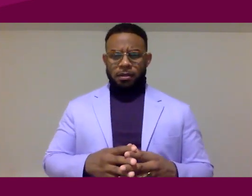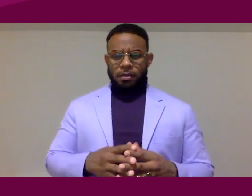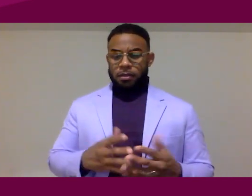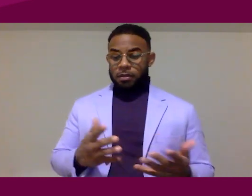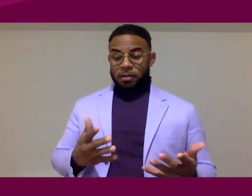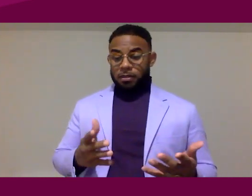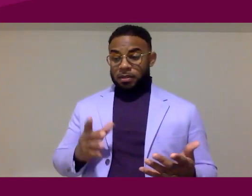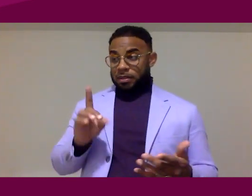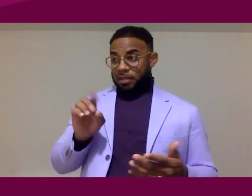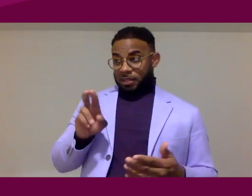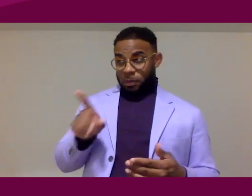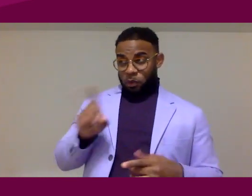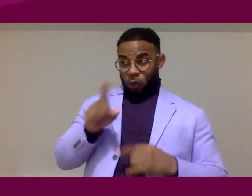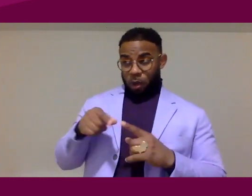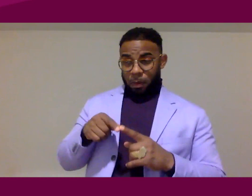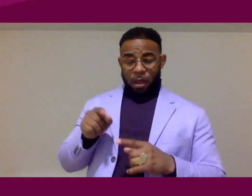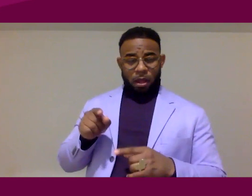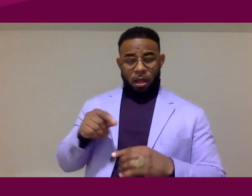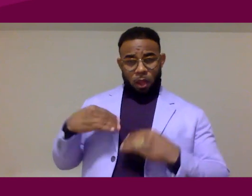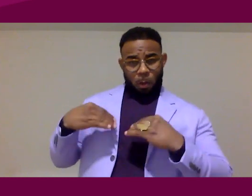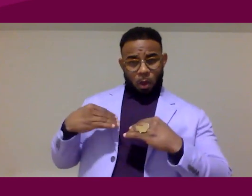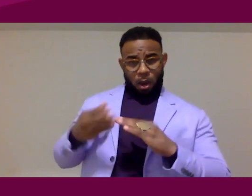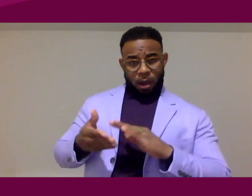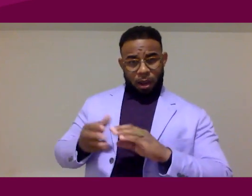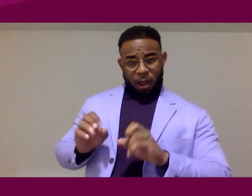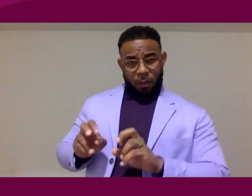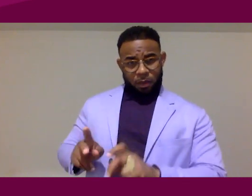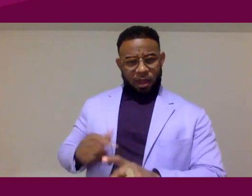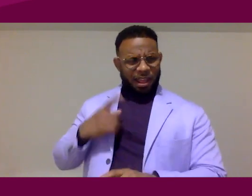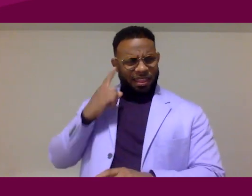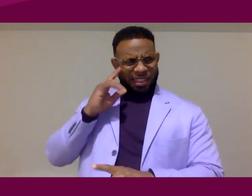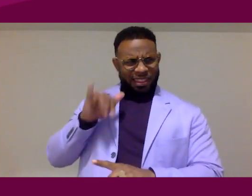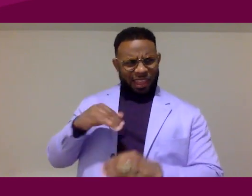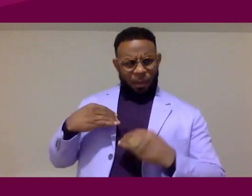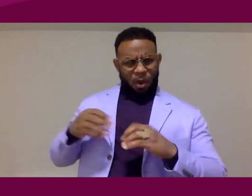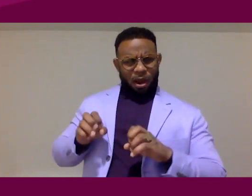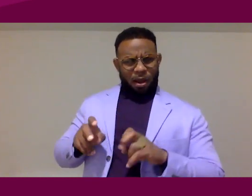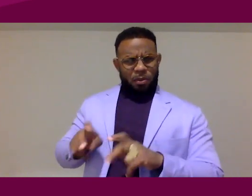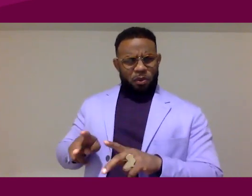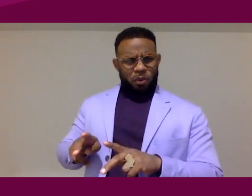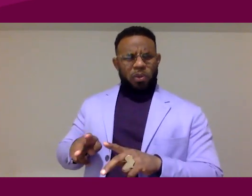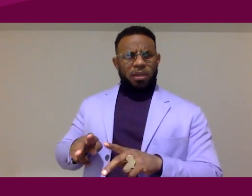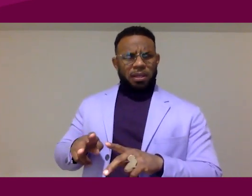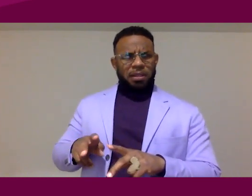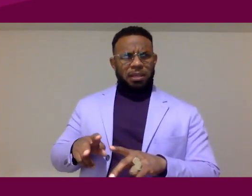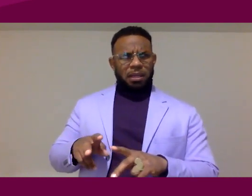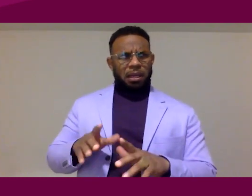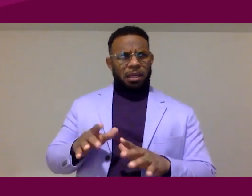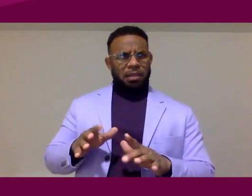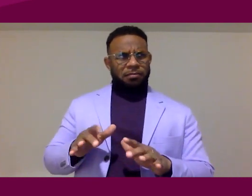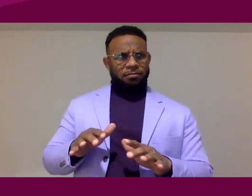And Deborah, you talked about the market opportunity and I think that market opportunity that you